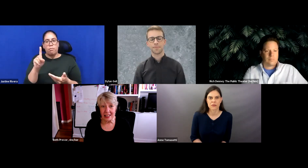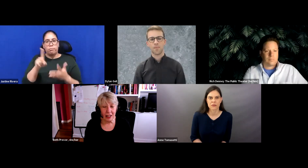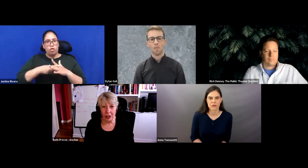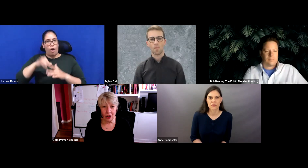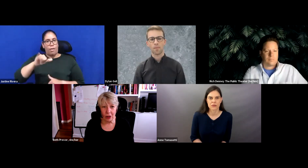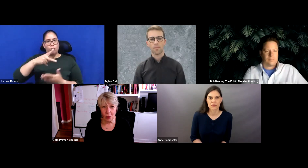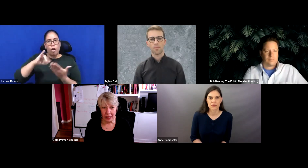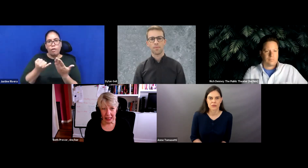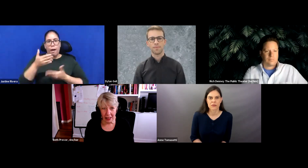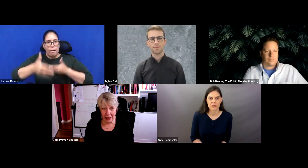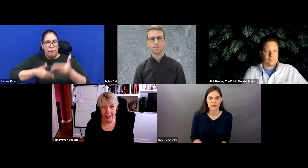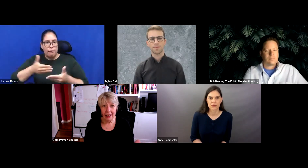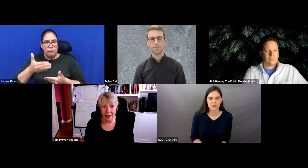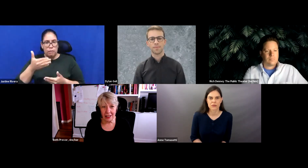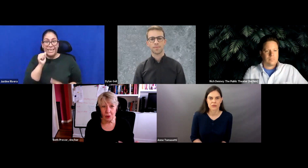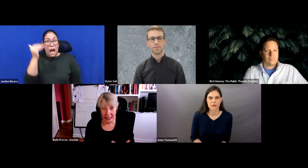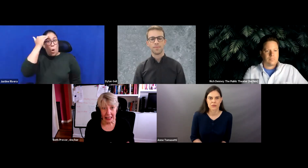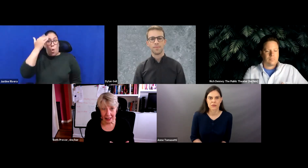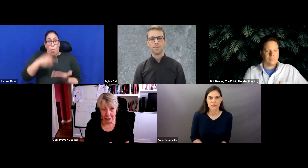necessarily knowing what we needed until we needed it.